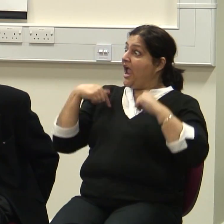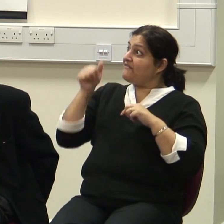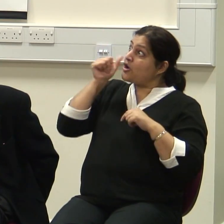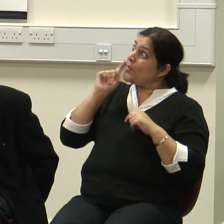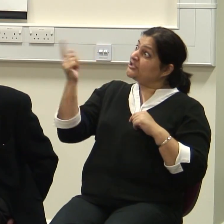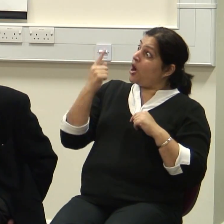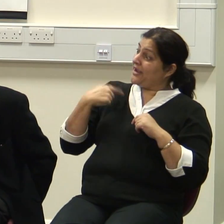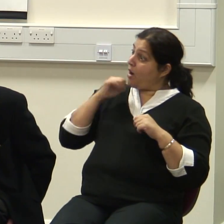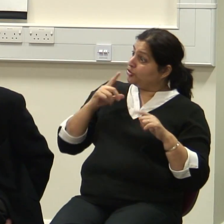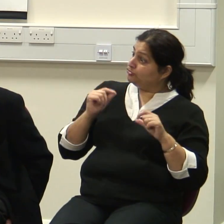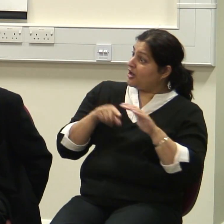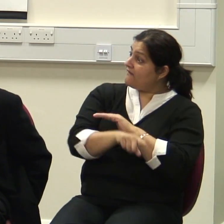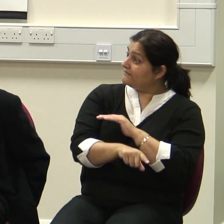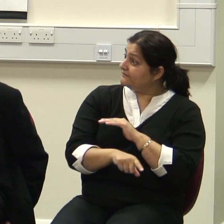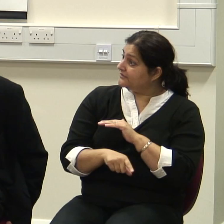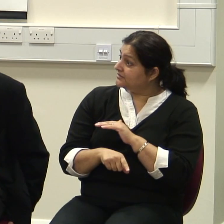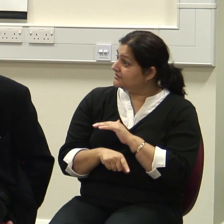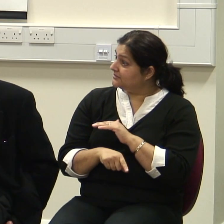was David Theroux, right?